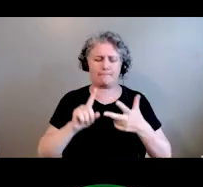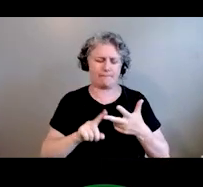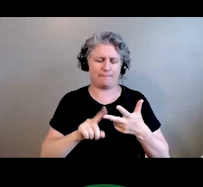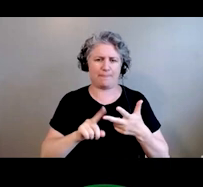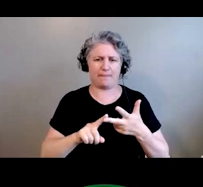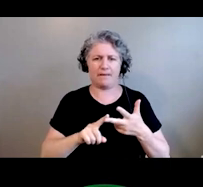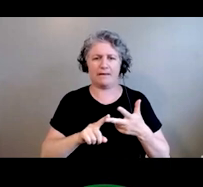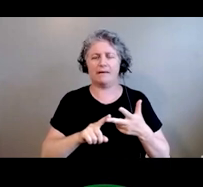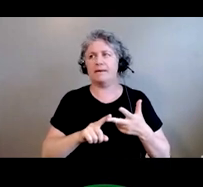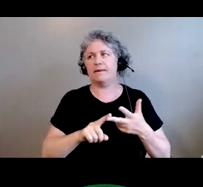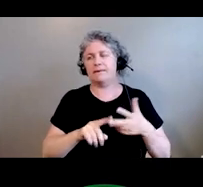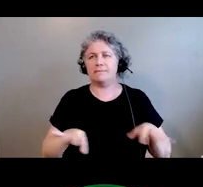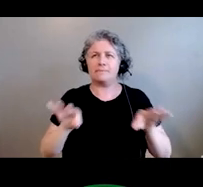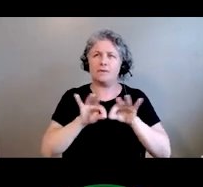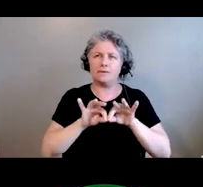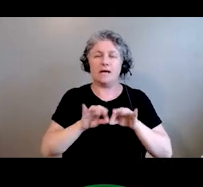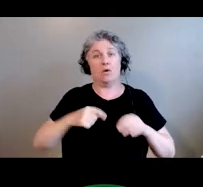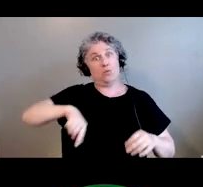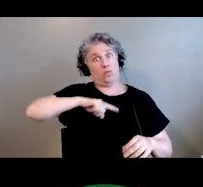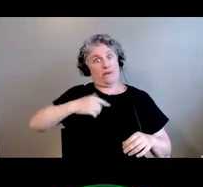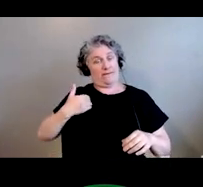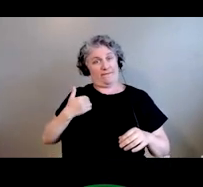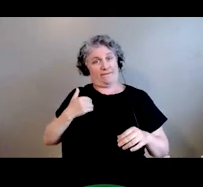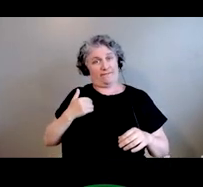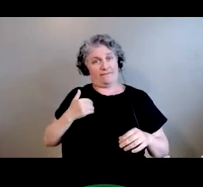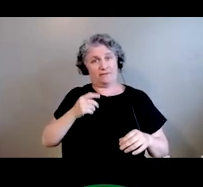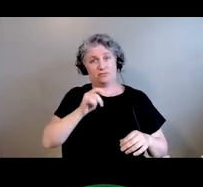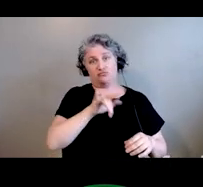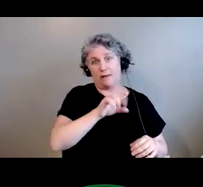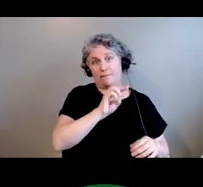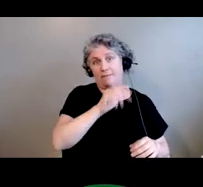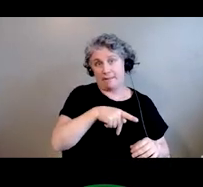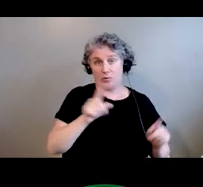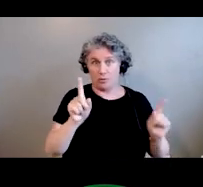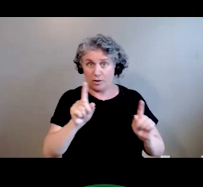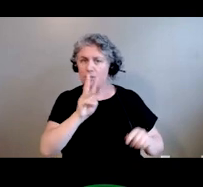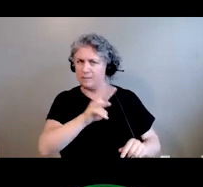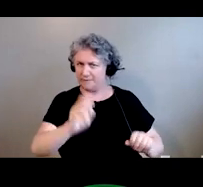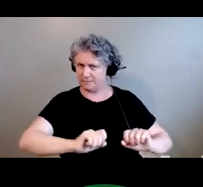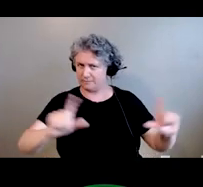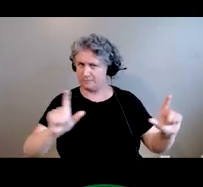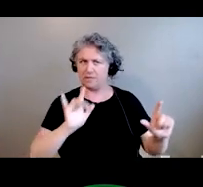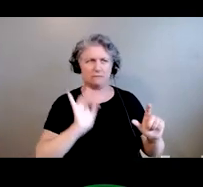our GIS department is constantly posting the trail closures and there that are related to climate change.